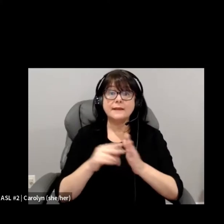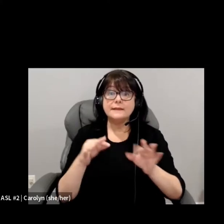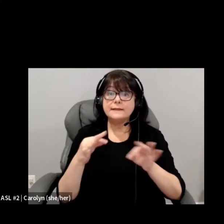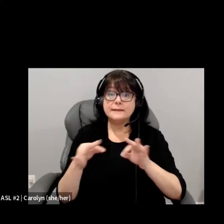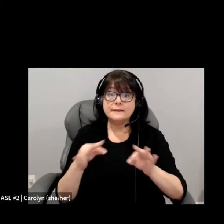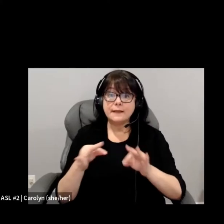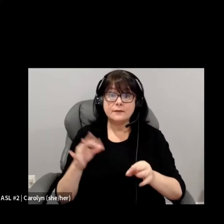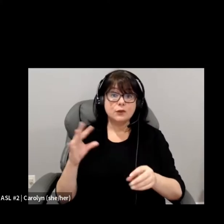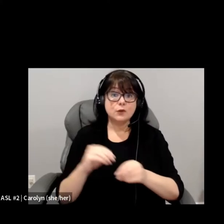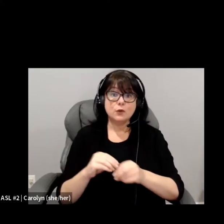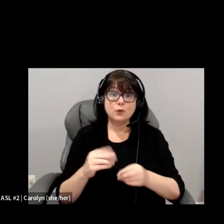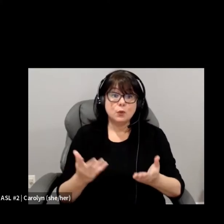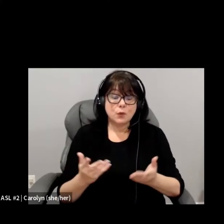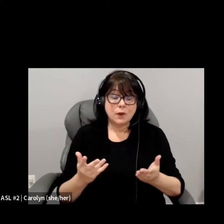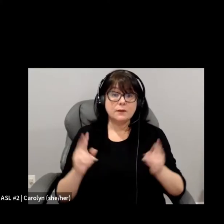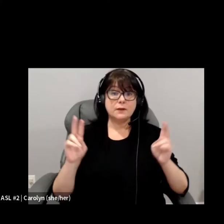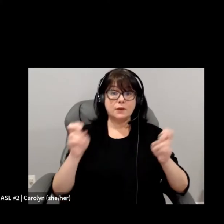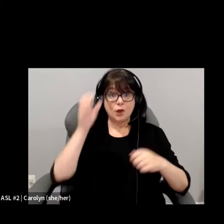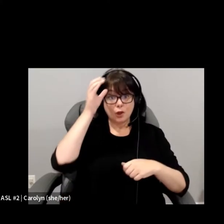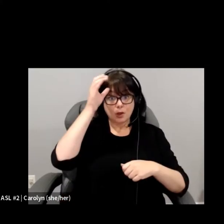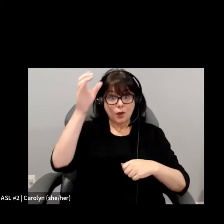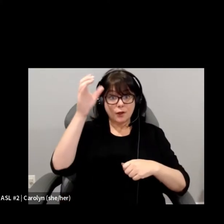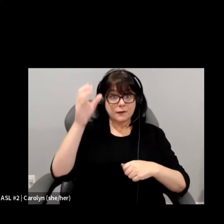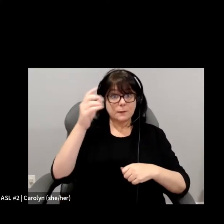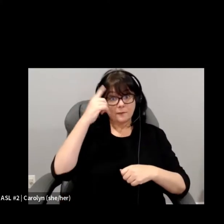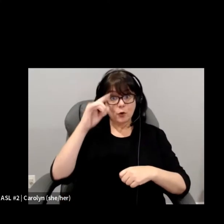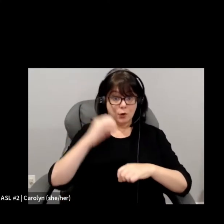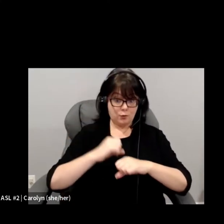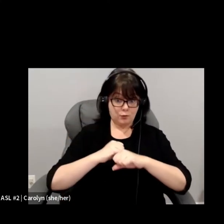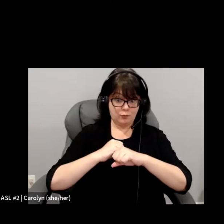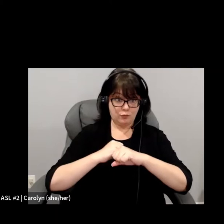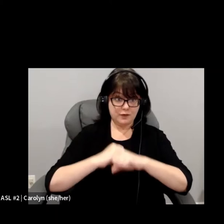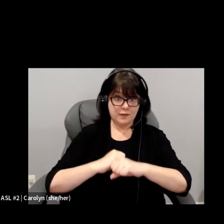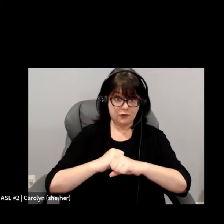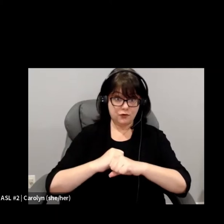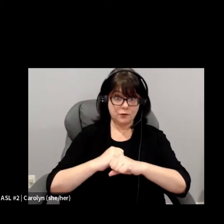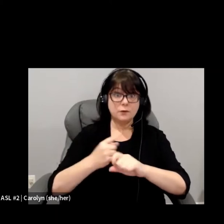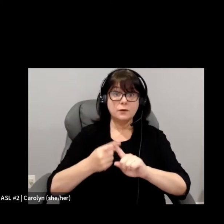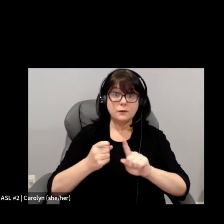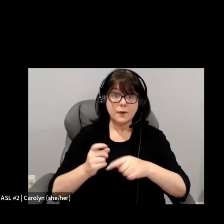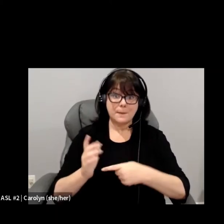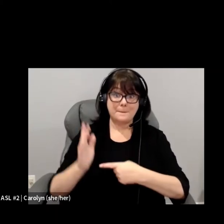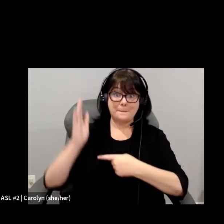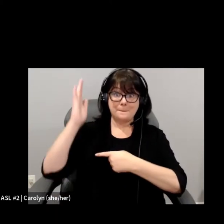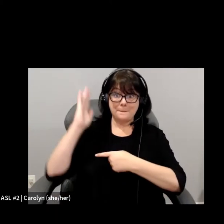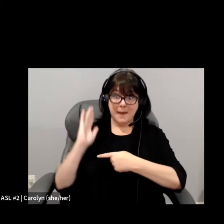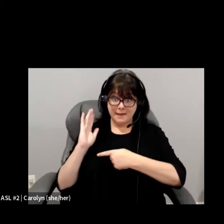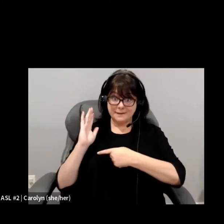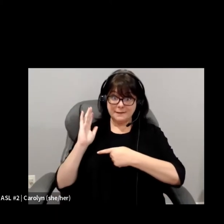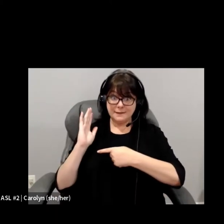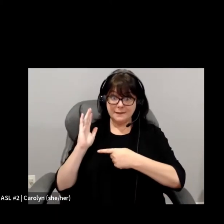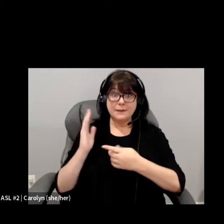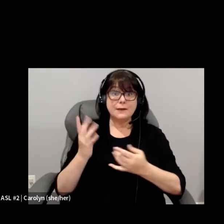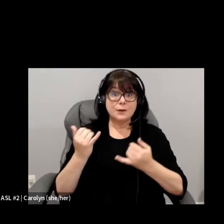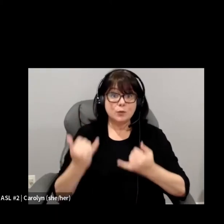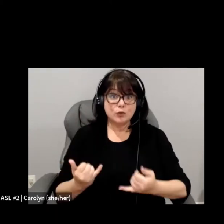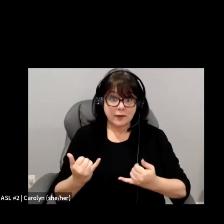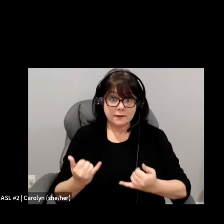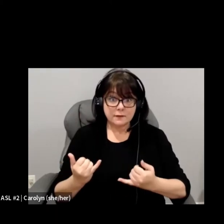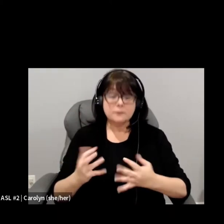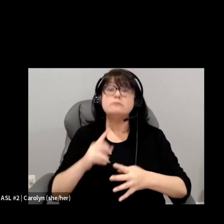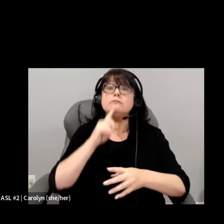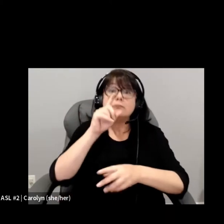CONCEPTS OF PROTECTION FOR PAST, PRESENT, REAL AND PERCEIVED DISABILITIES.